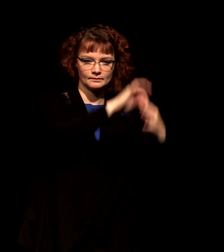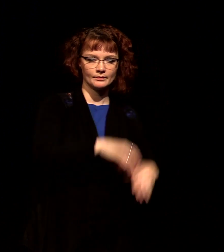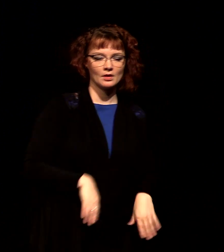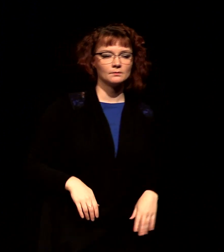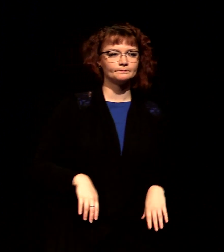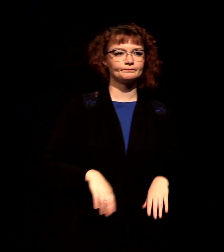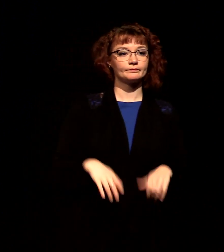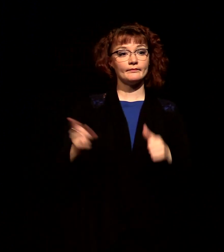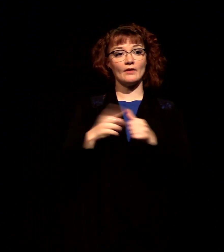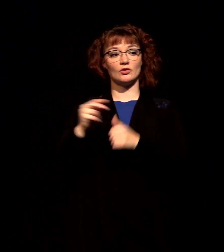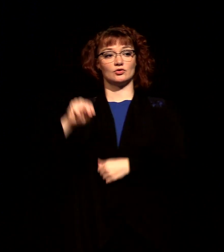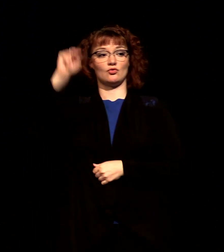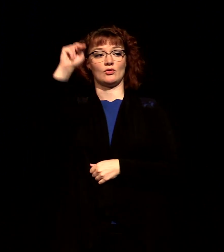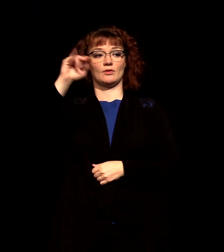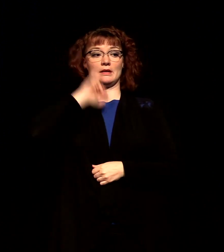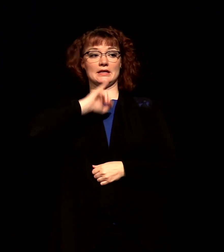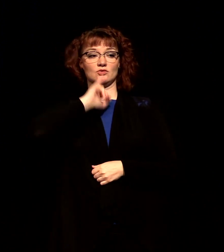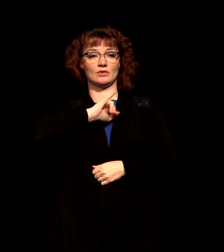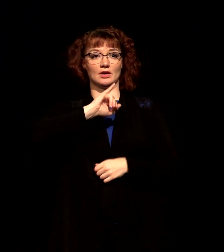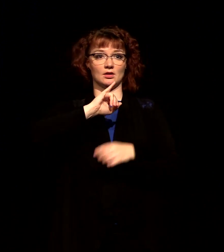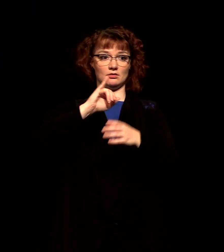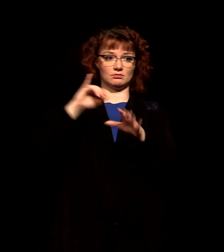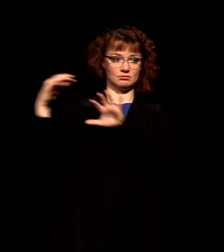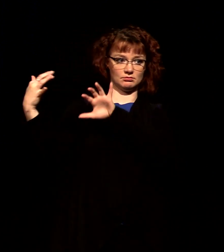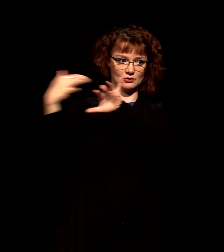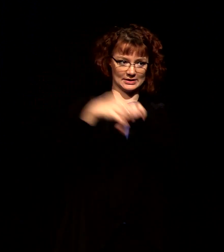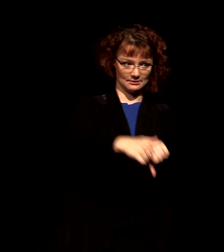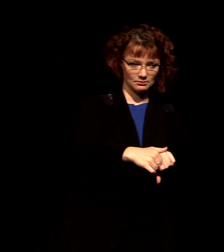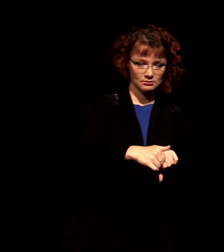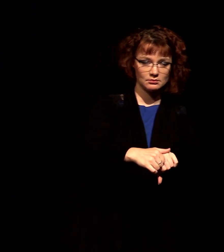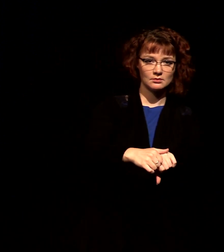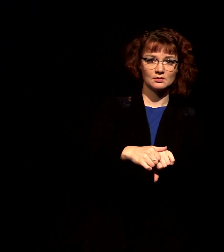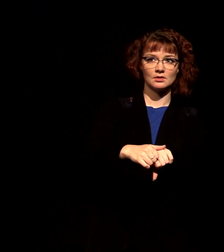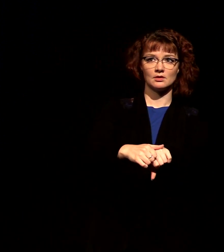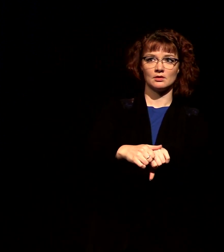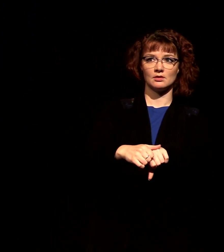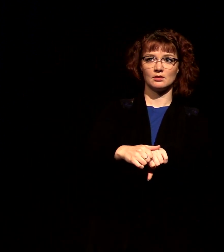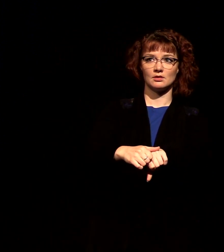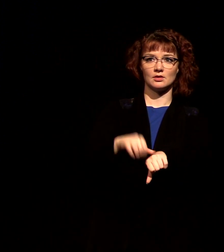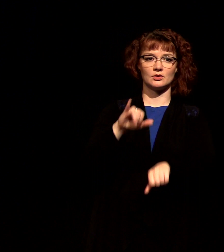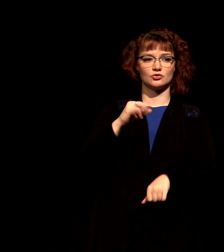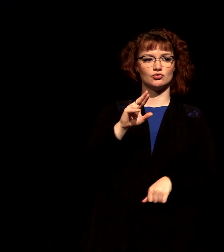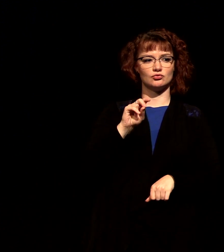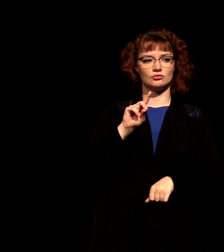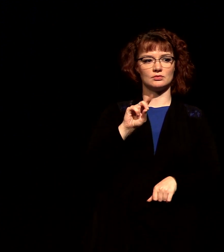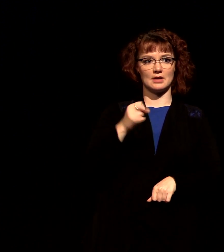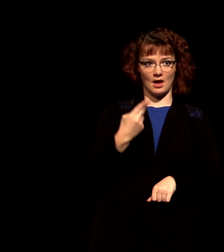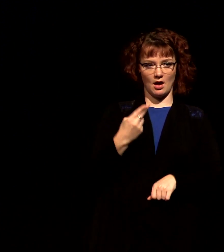kingdom of Israel. But this time, Israel was in two pieces, the northern kingdom of Israel, southern kingdom of Judah, and